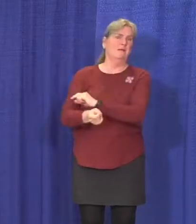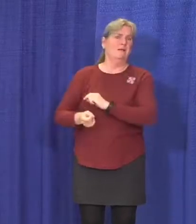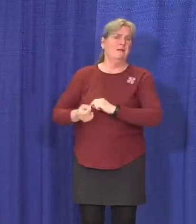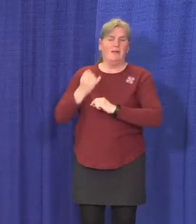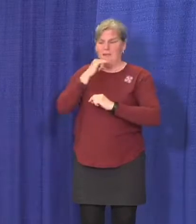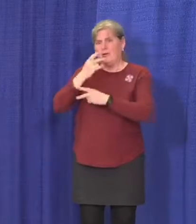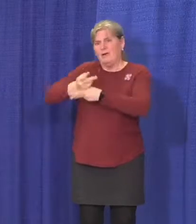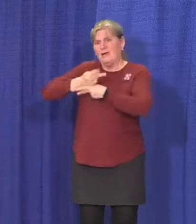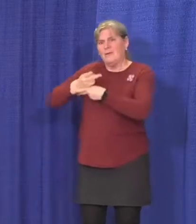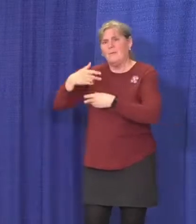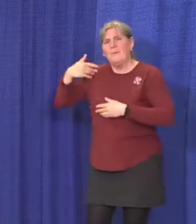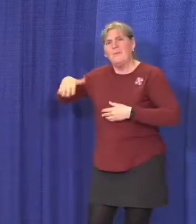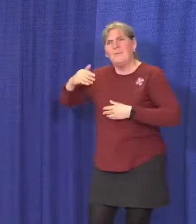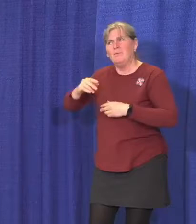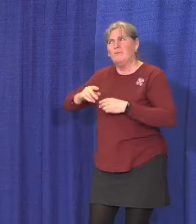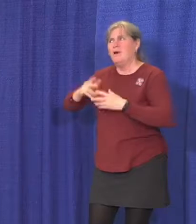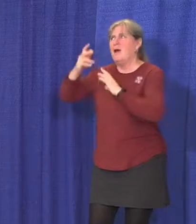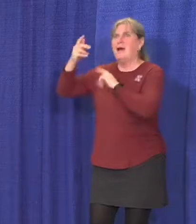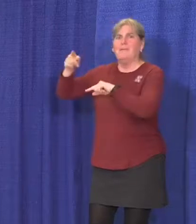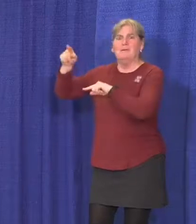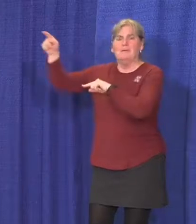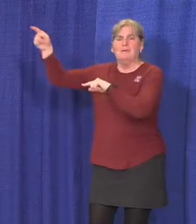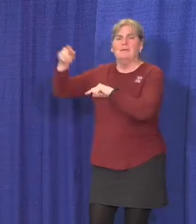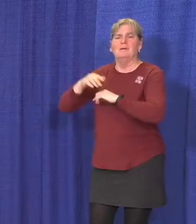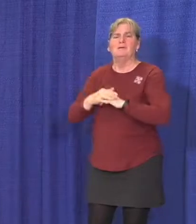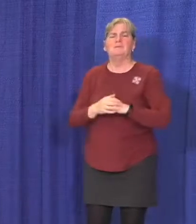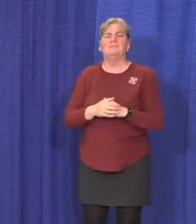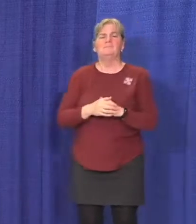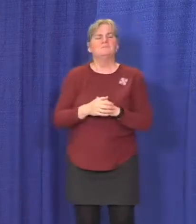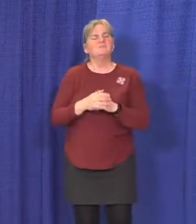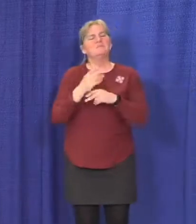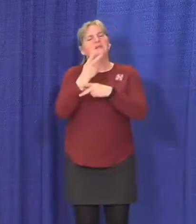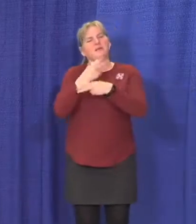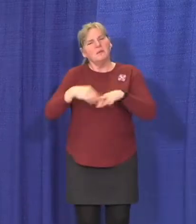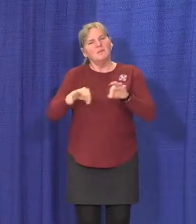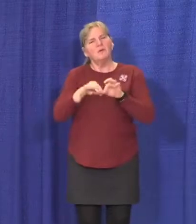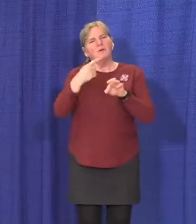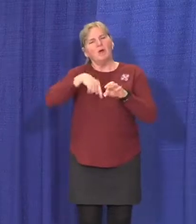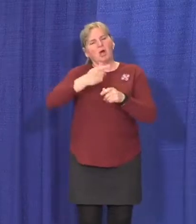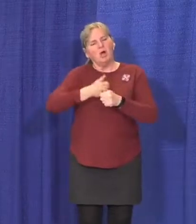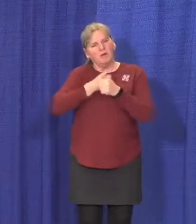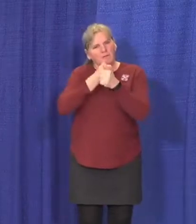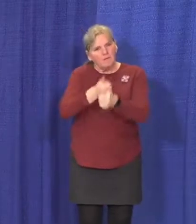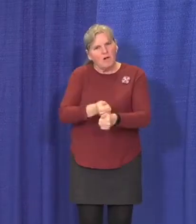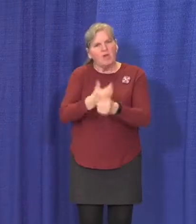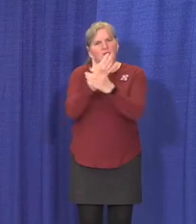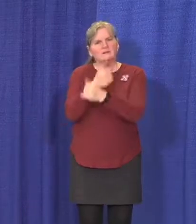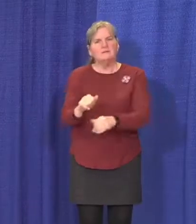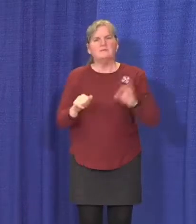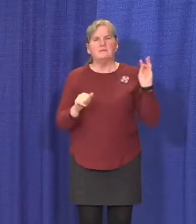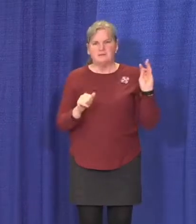things can change. We need to take precautions by